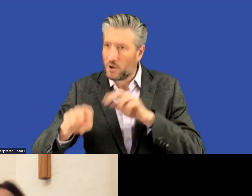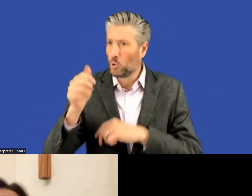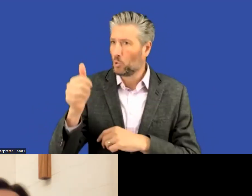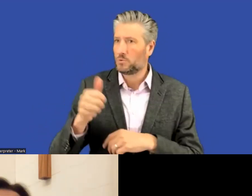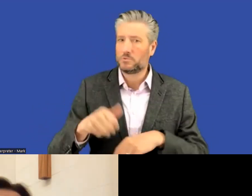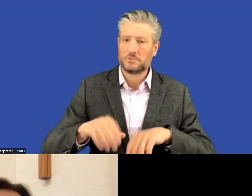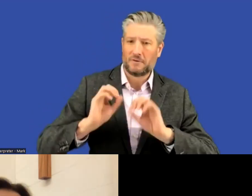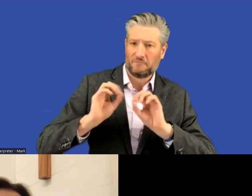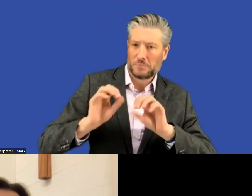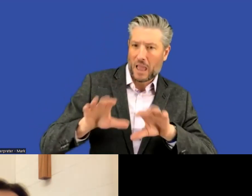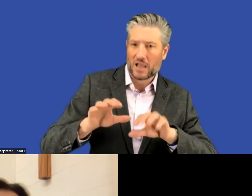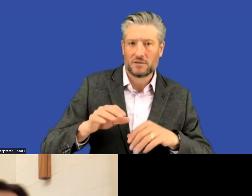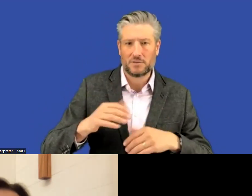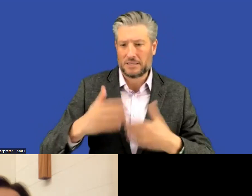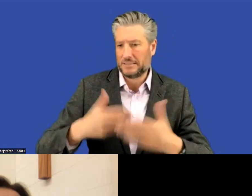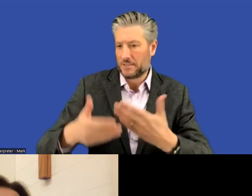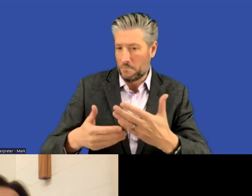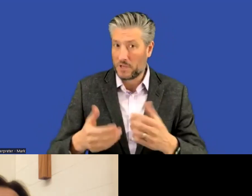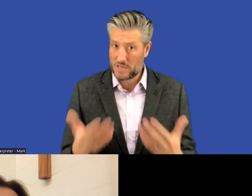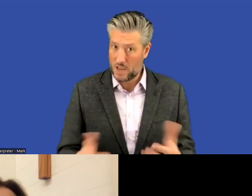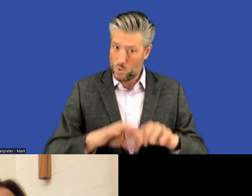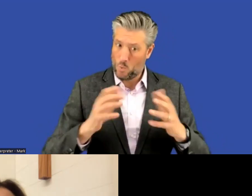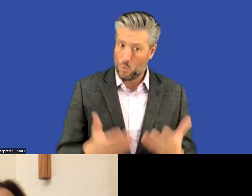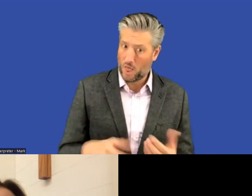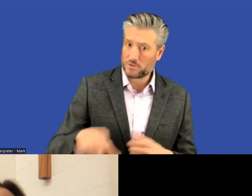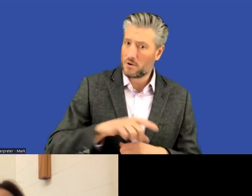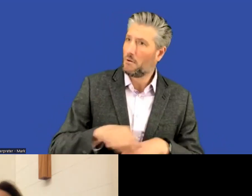not happening anywhere else, and people are looking to the EU for inspiration.